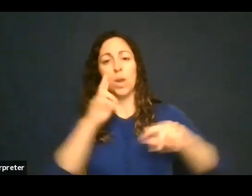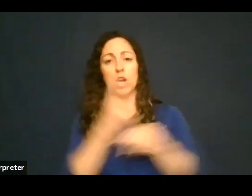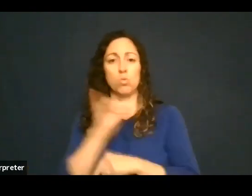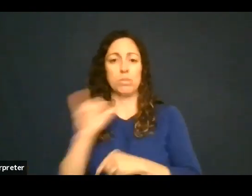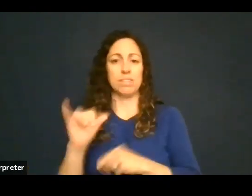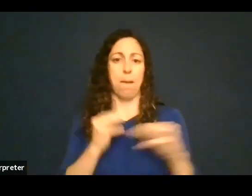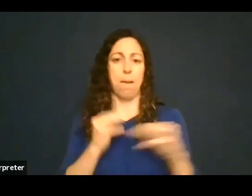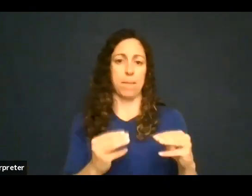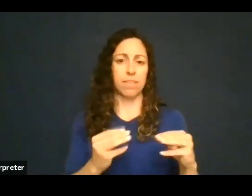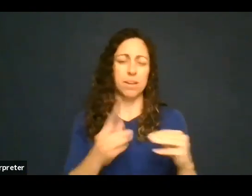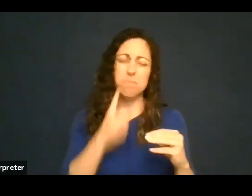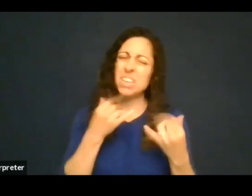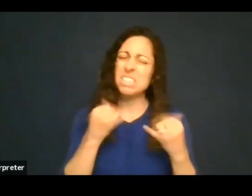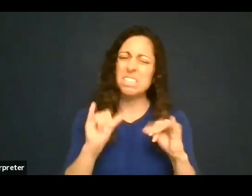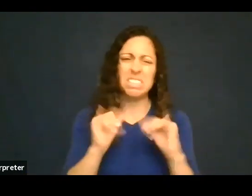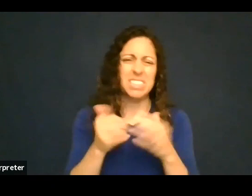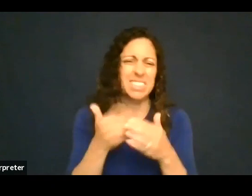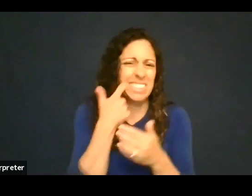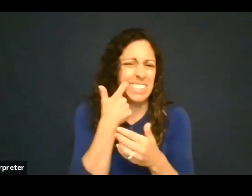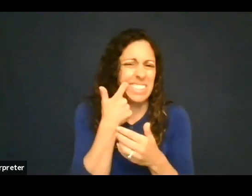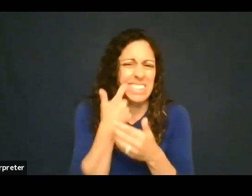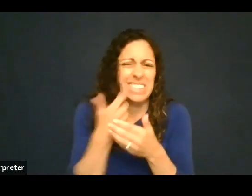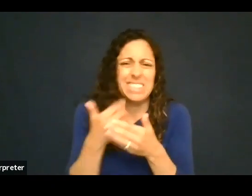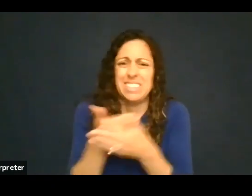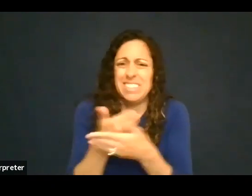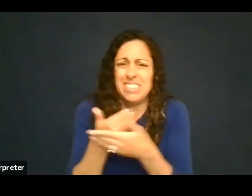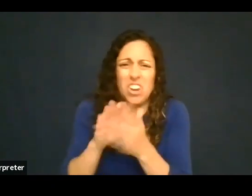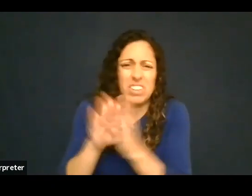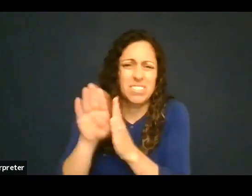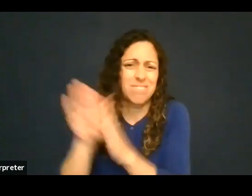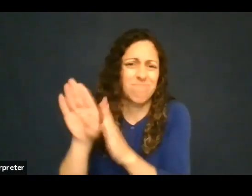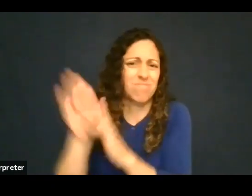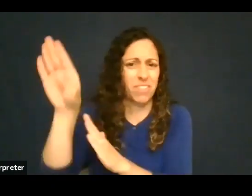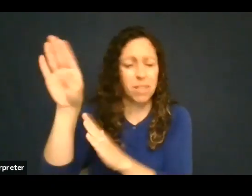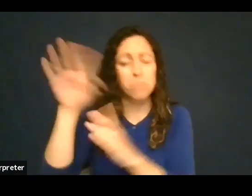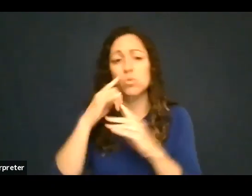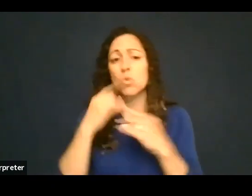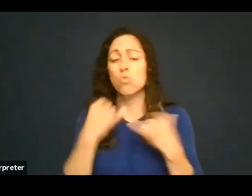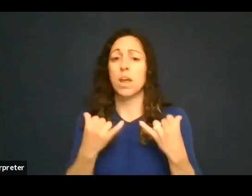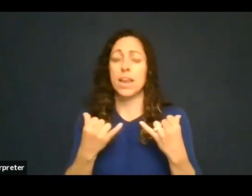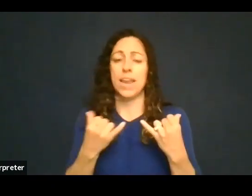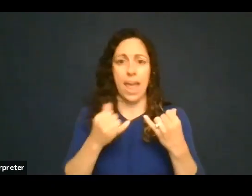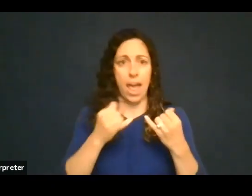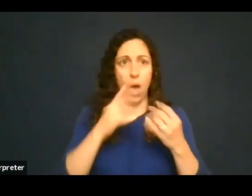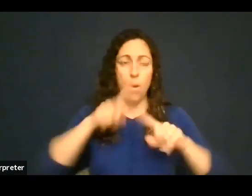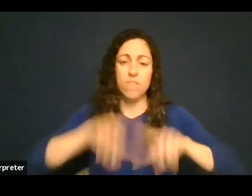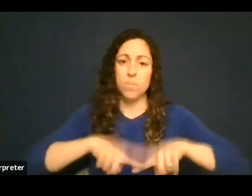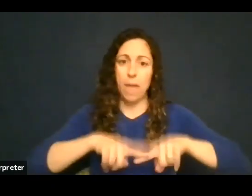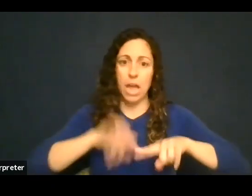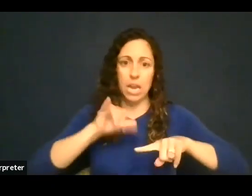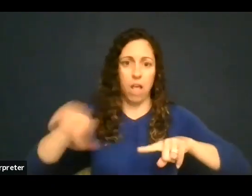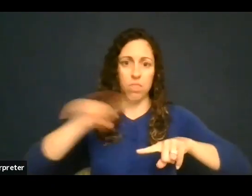So, really, we depend, at the moment, on our clinical trials and the leading candidates with using the viral vectors.